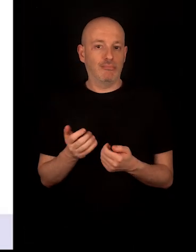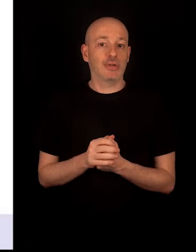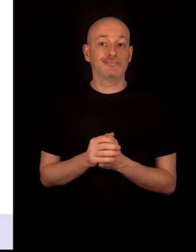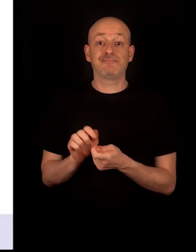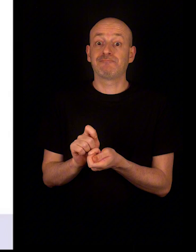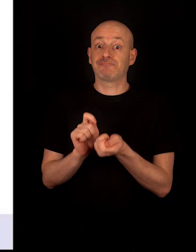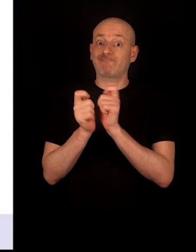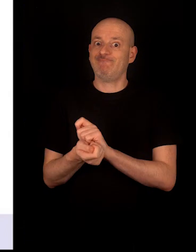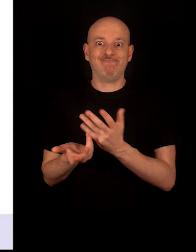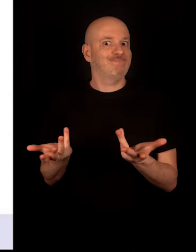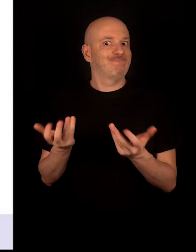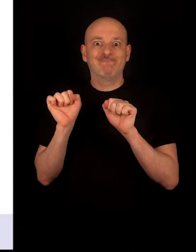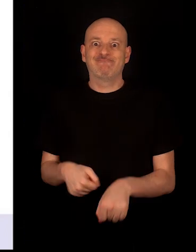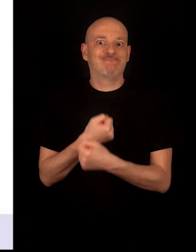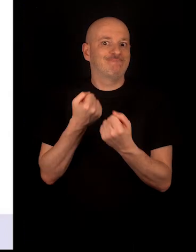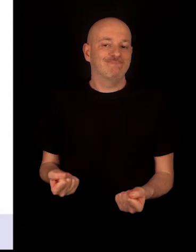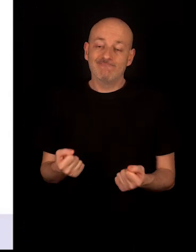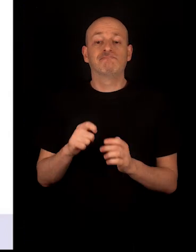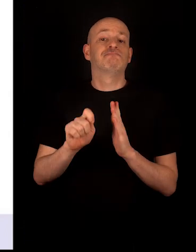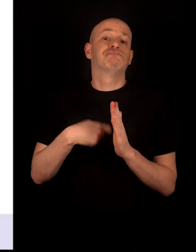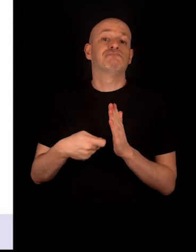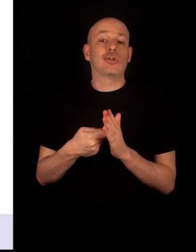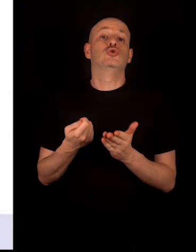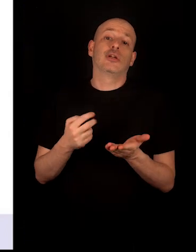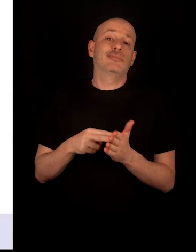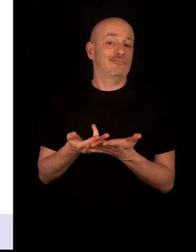If an amendment is not possible, the project will be considered